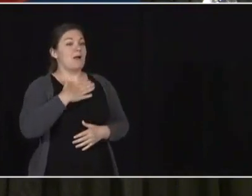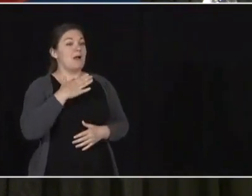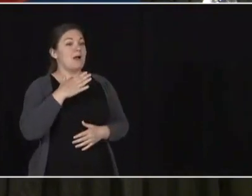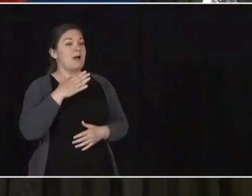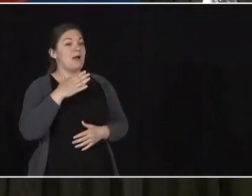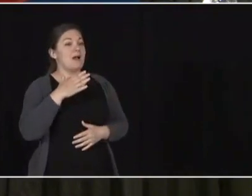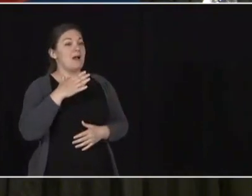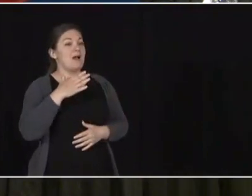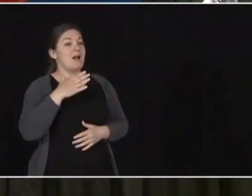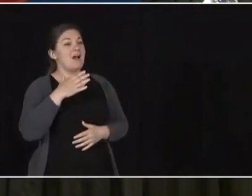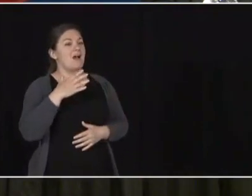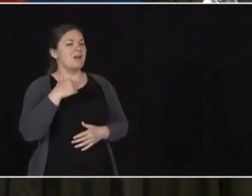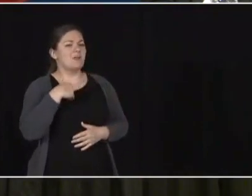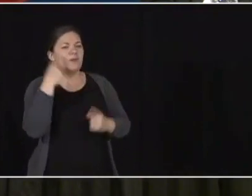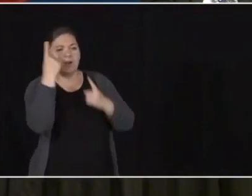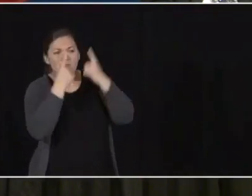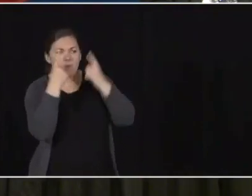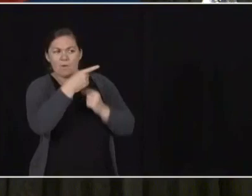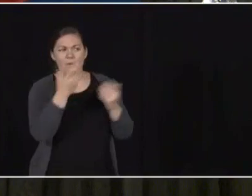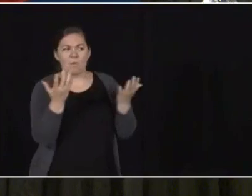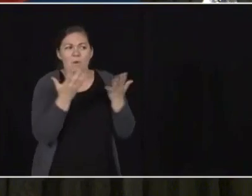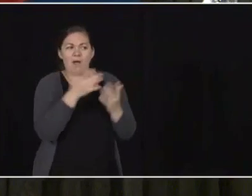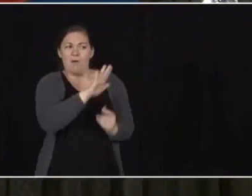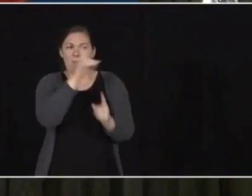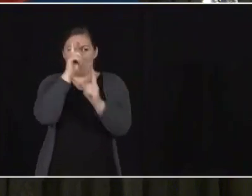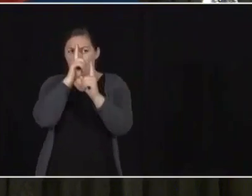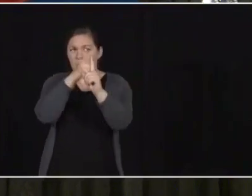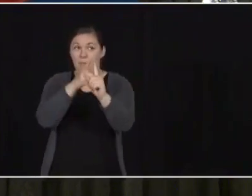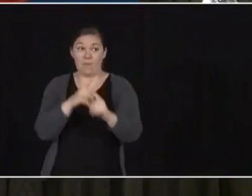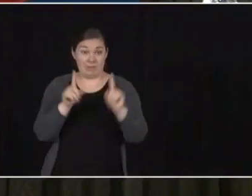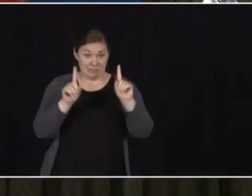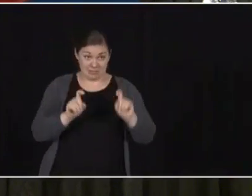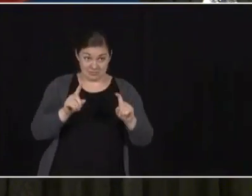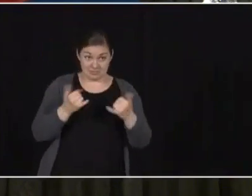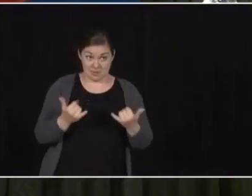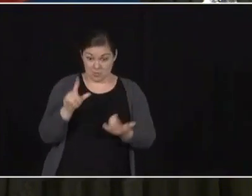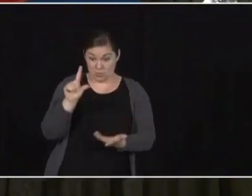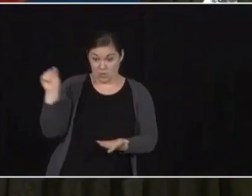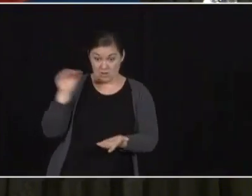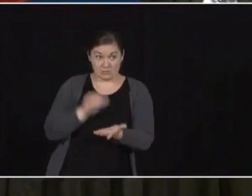I'm just a number that we can put on a target for future testing to be even more than 20,000.